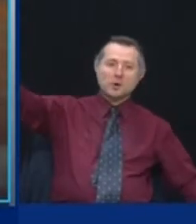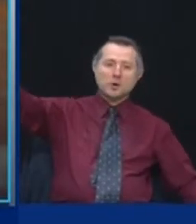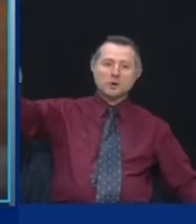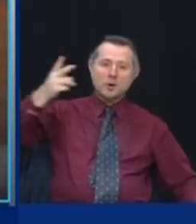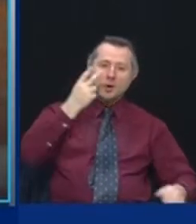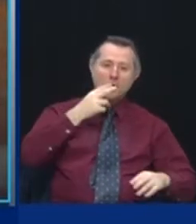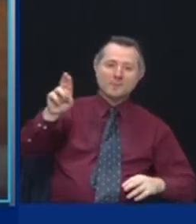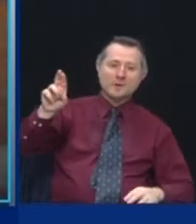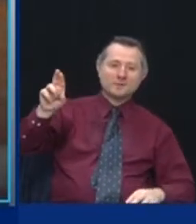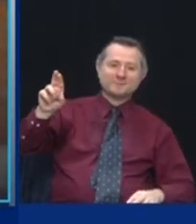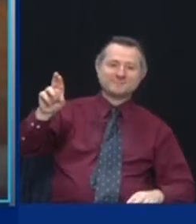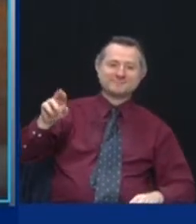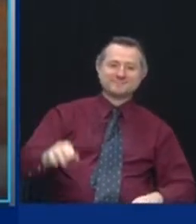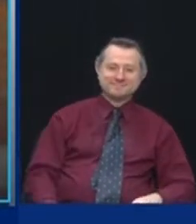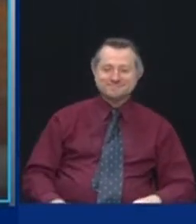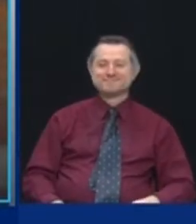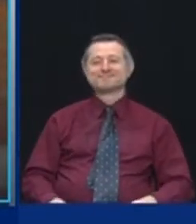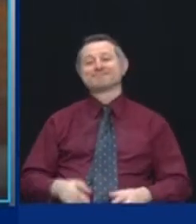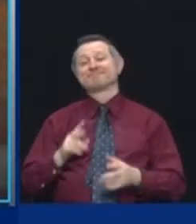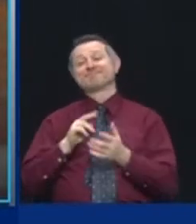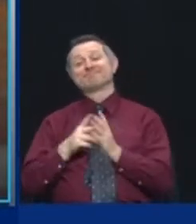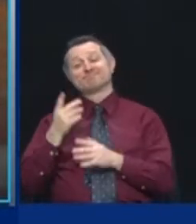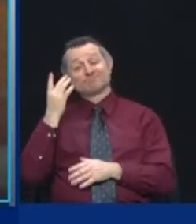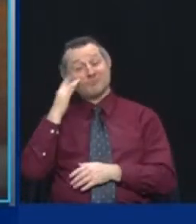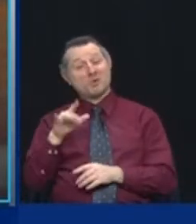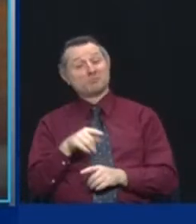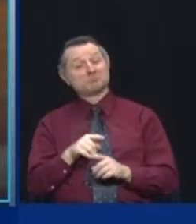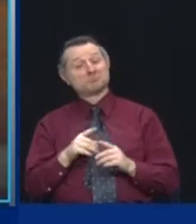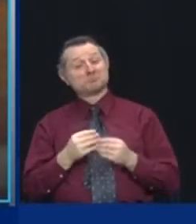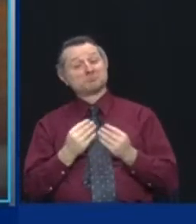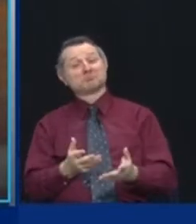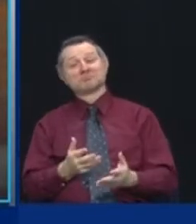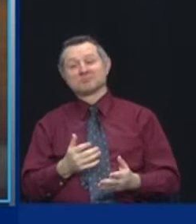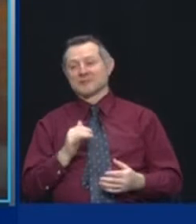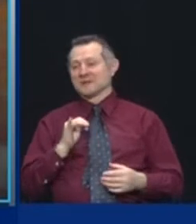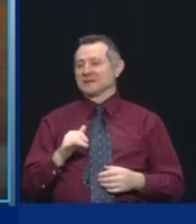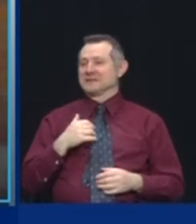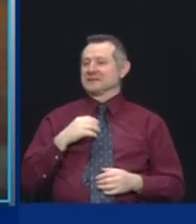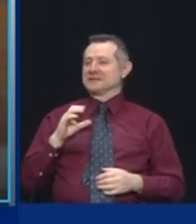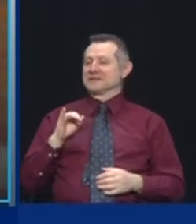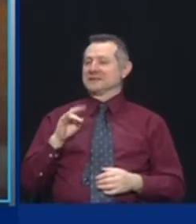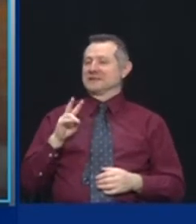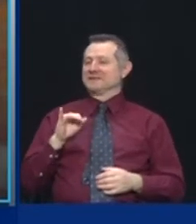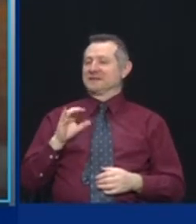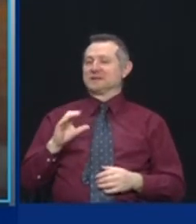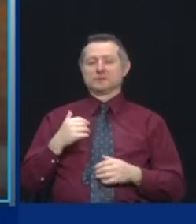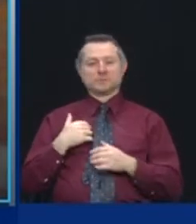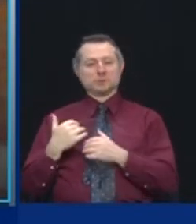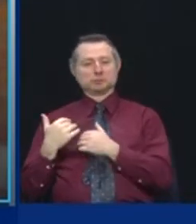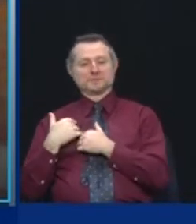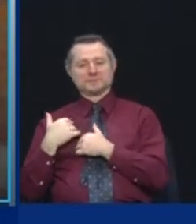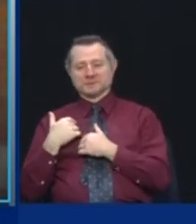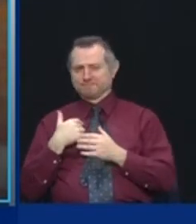WE CALL THAT A NEW YORK HOME RUN. IT'S SMART.